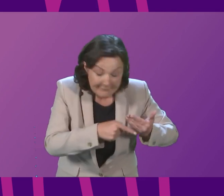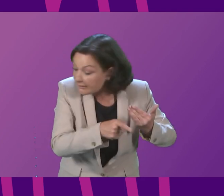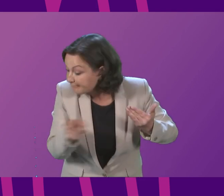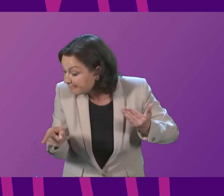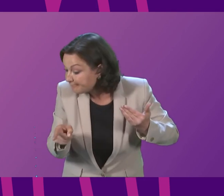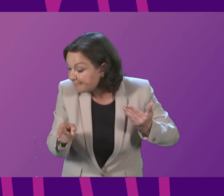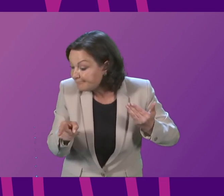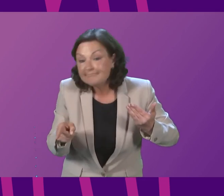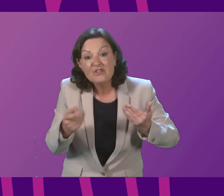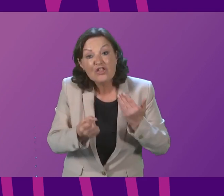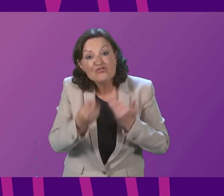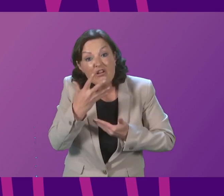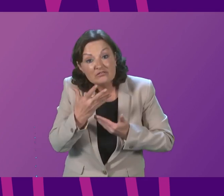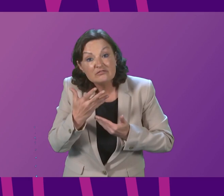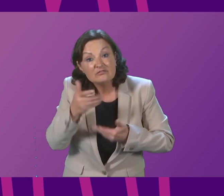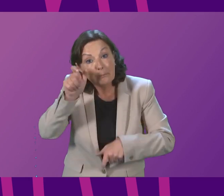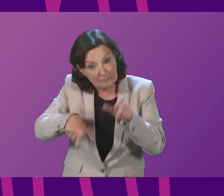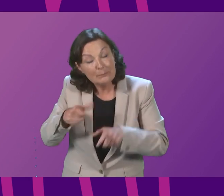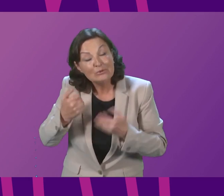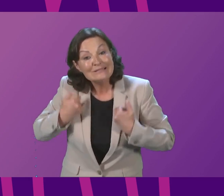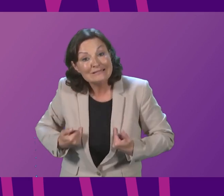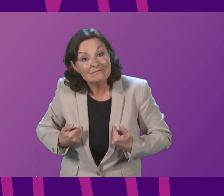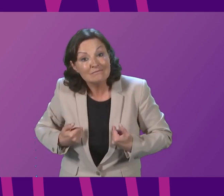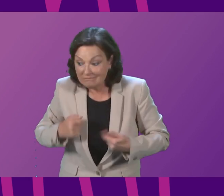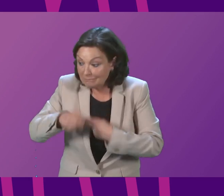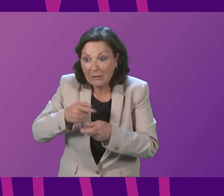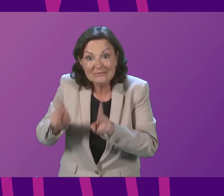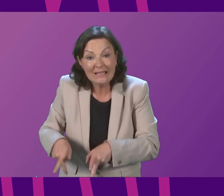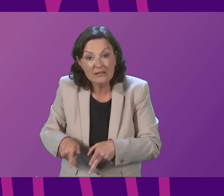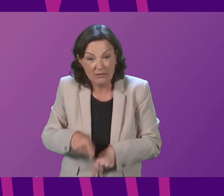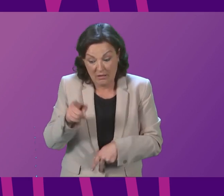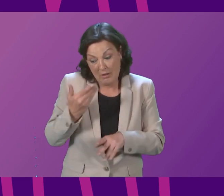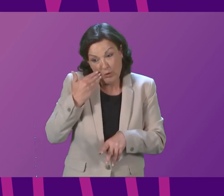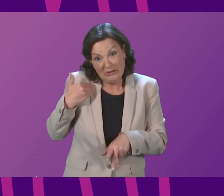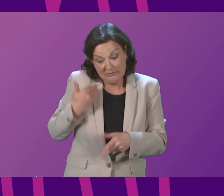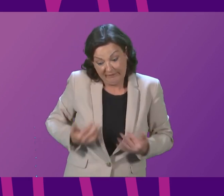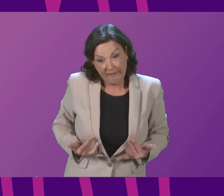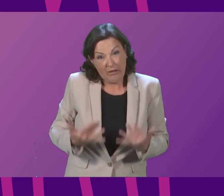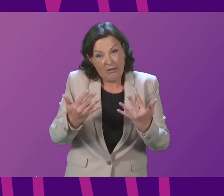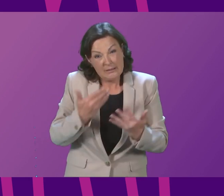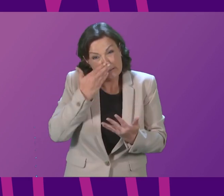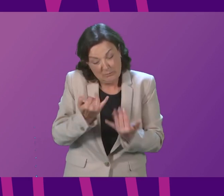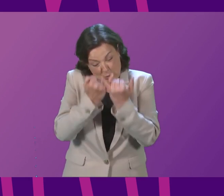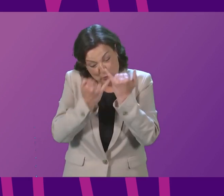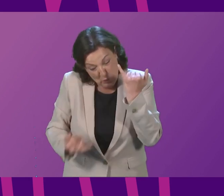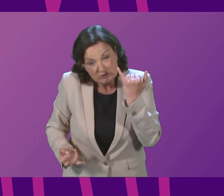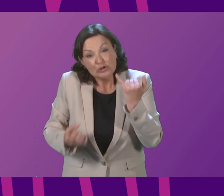The latest figures show that Nicola Sturgeon’s drug deaths scandal remains the worst in Europe.